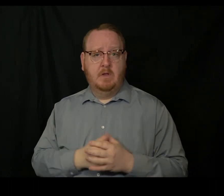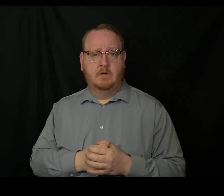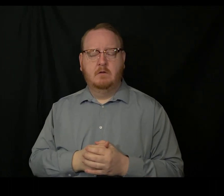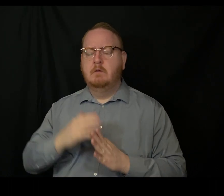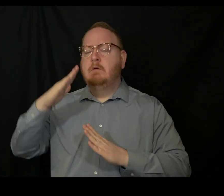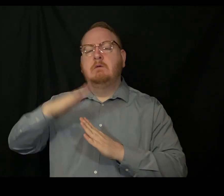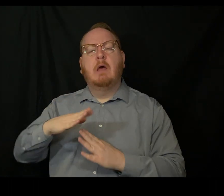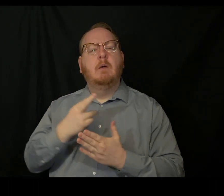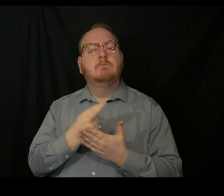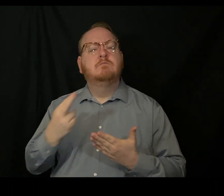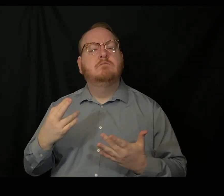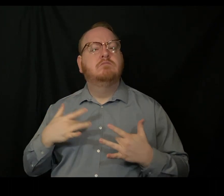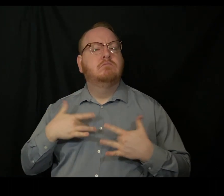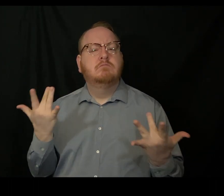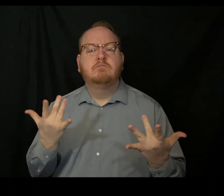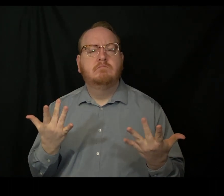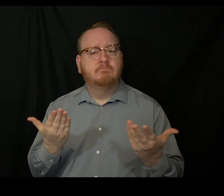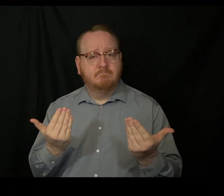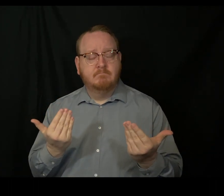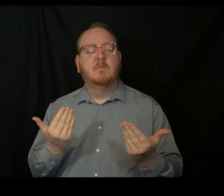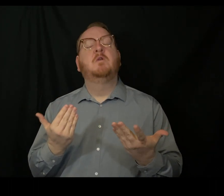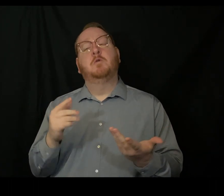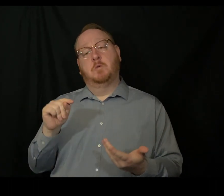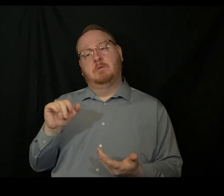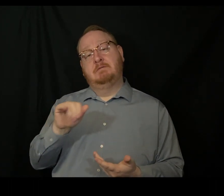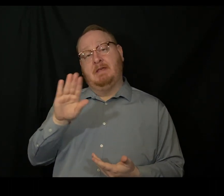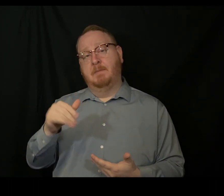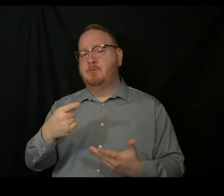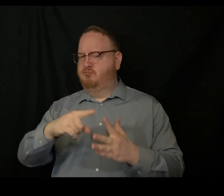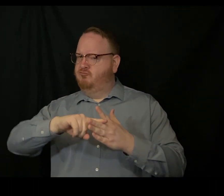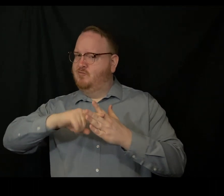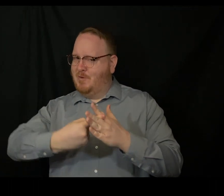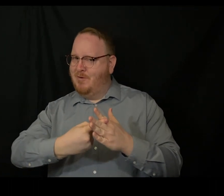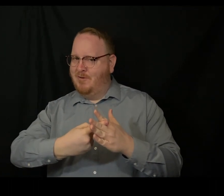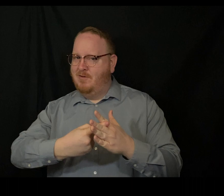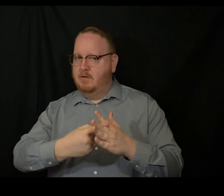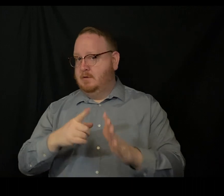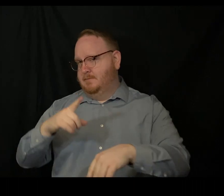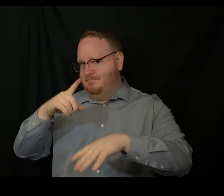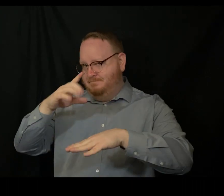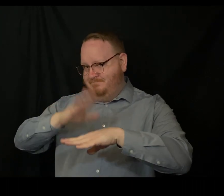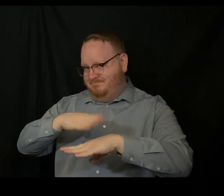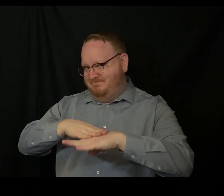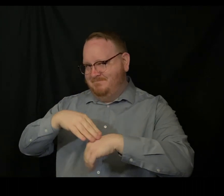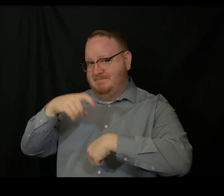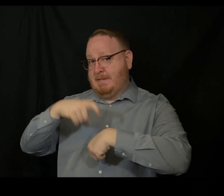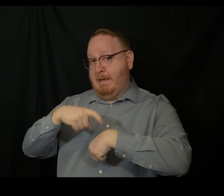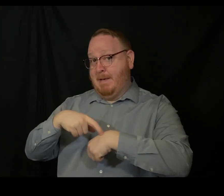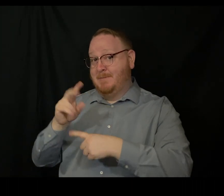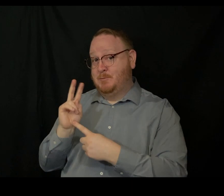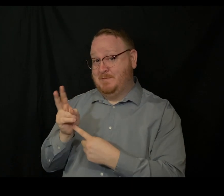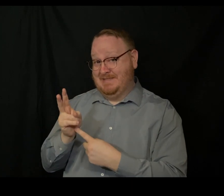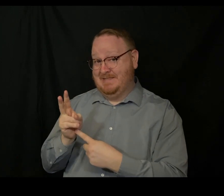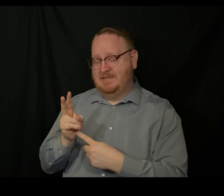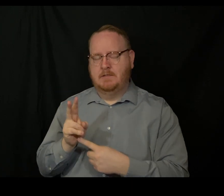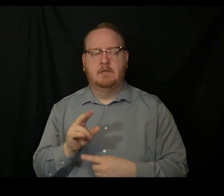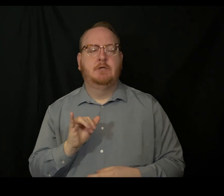resources? So, Tabby I'm gonna let you start it off, I've got the timer here. And you, you get that two minutes. And I know